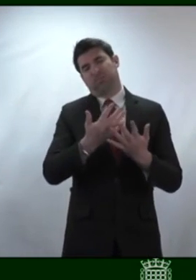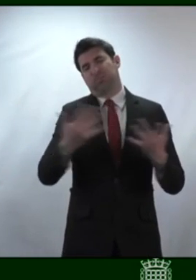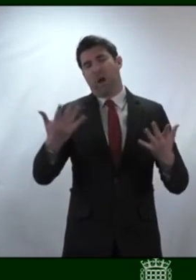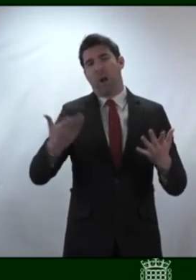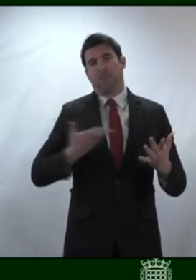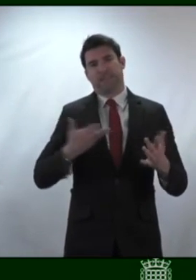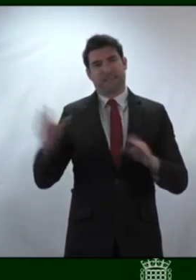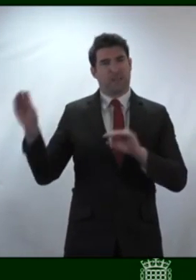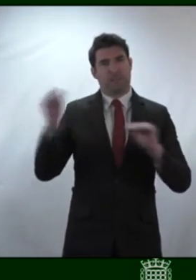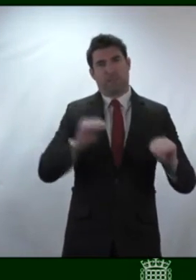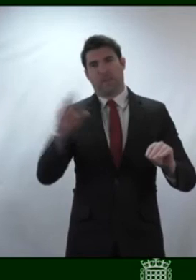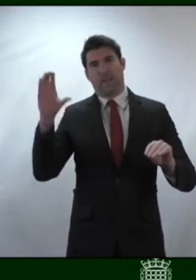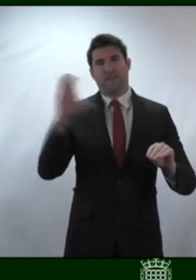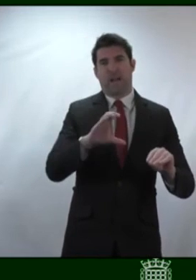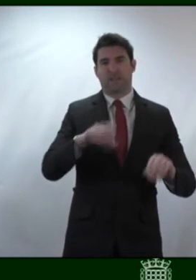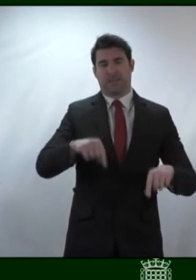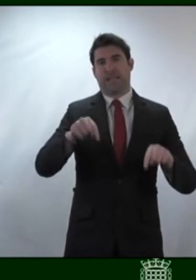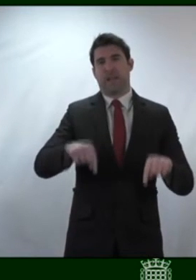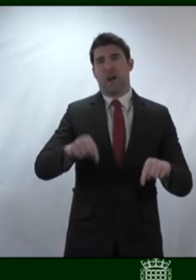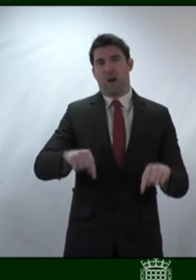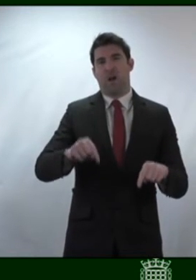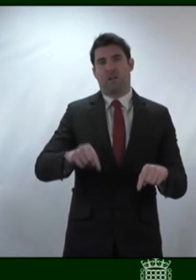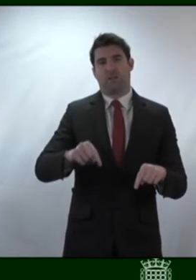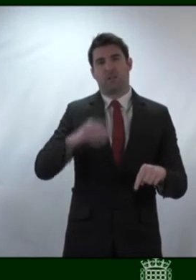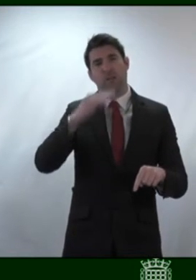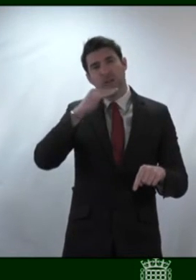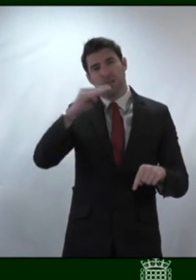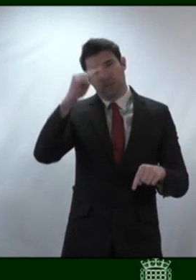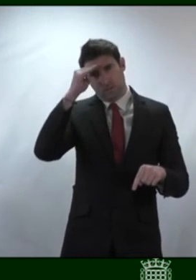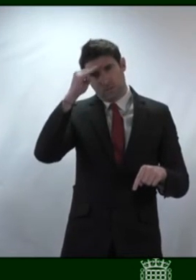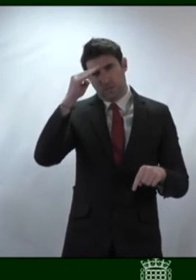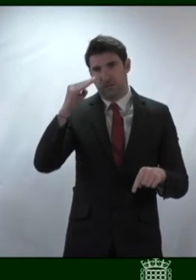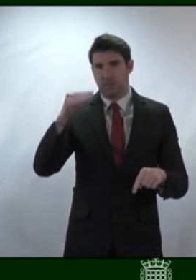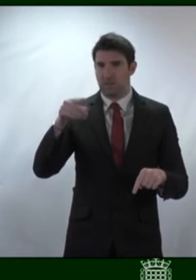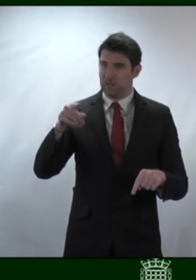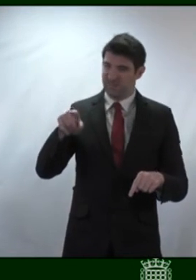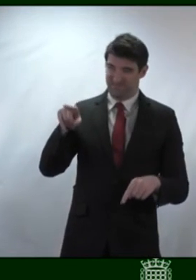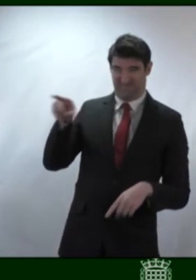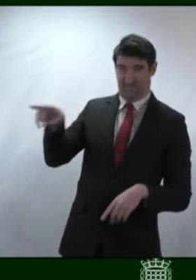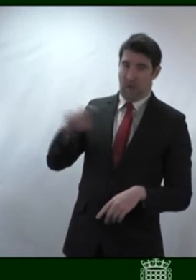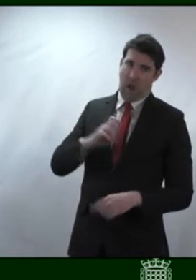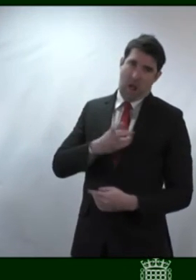above all, to resist the depredations of the socialists opposite, who would destroy